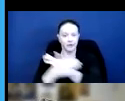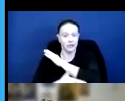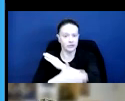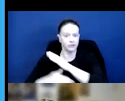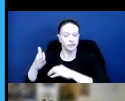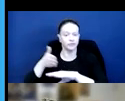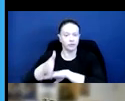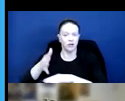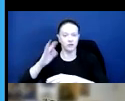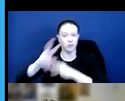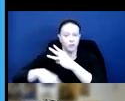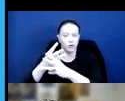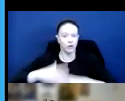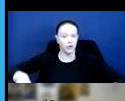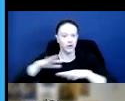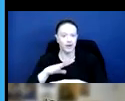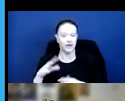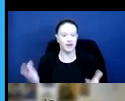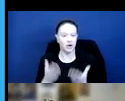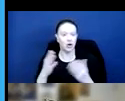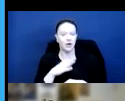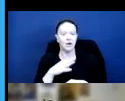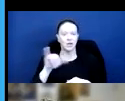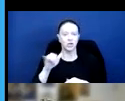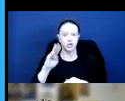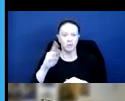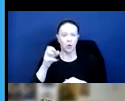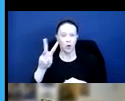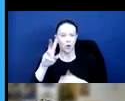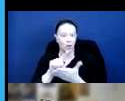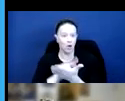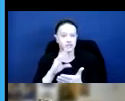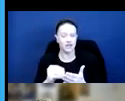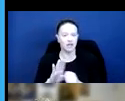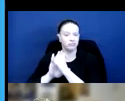and witnessed today in Portland, Oregon and beyond. So, we will then take a moment to pause.